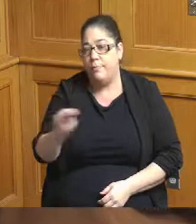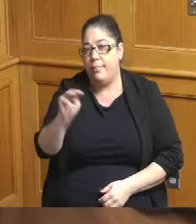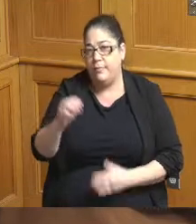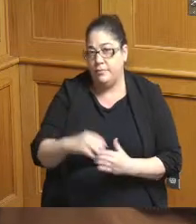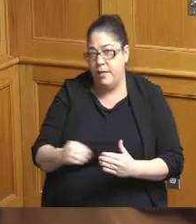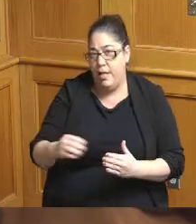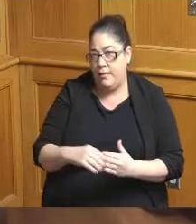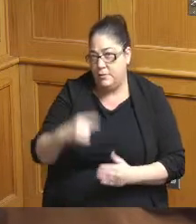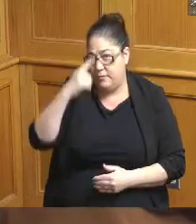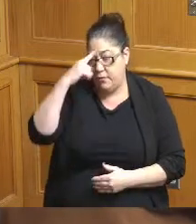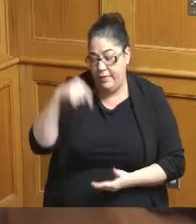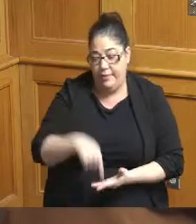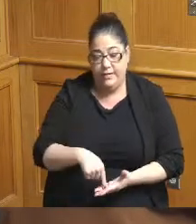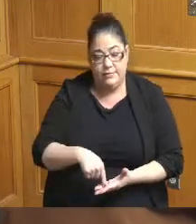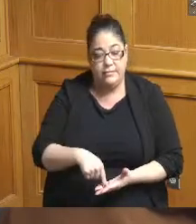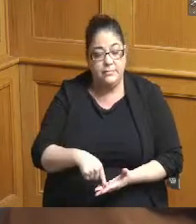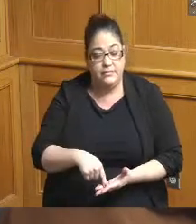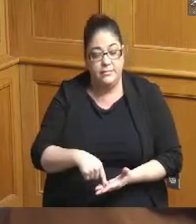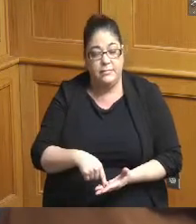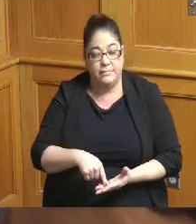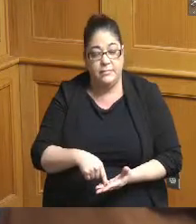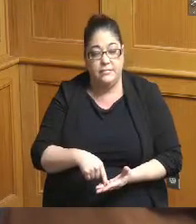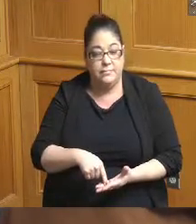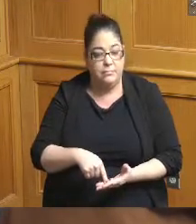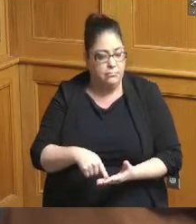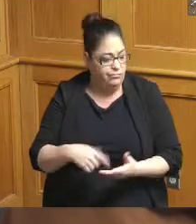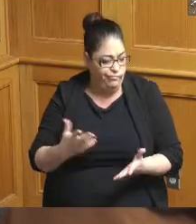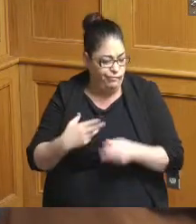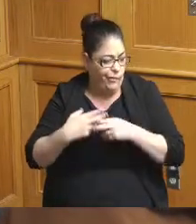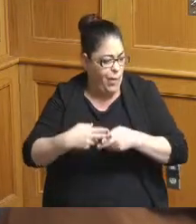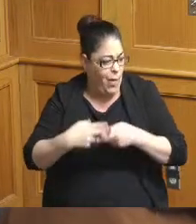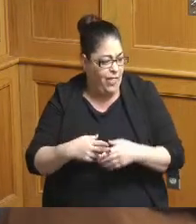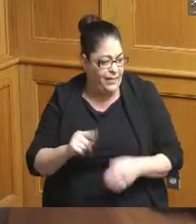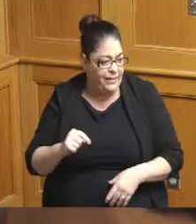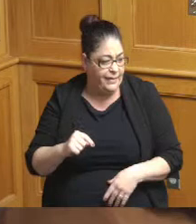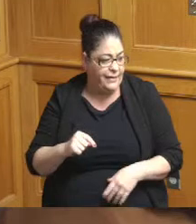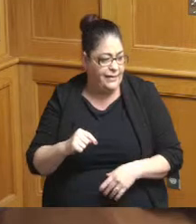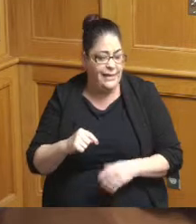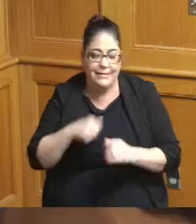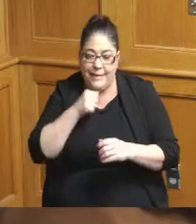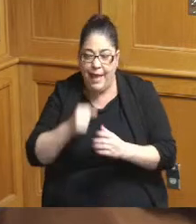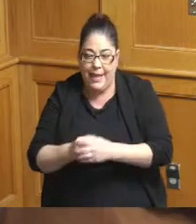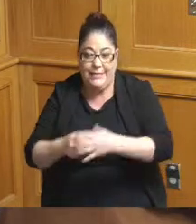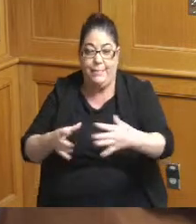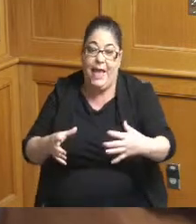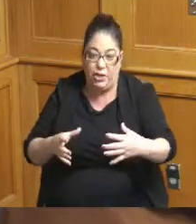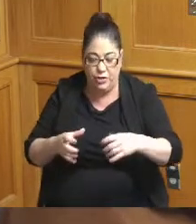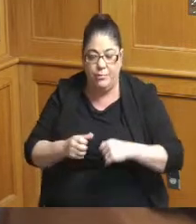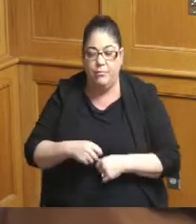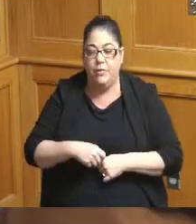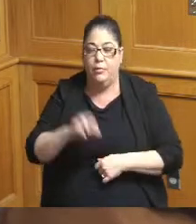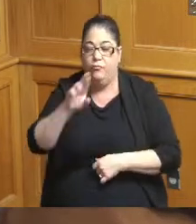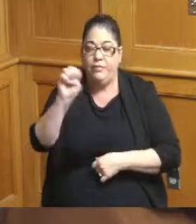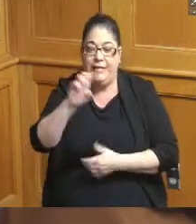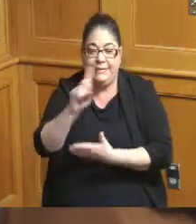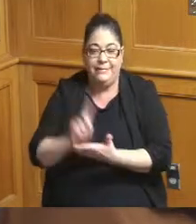for this I don't know if it's a call if you really could call it expansion I guess red redesign of